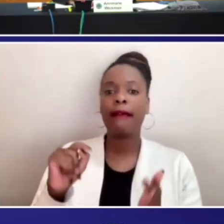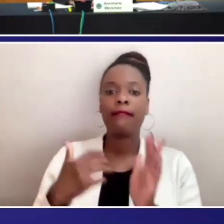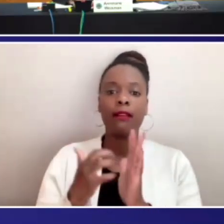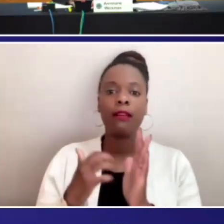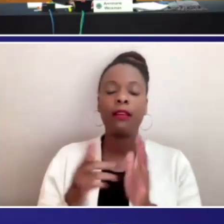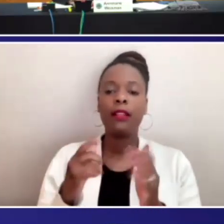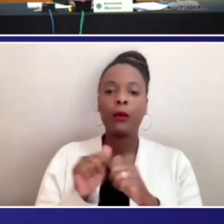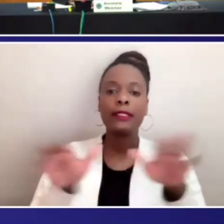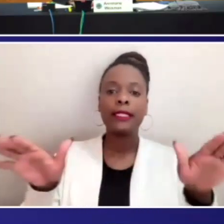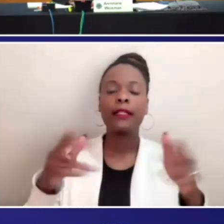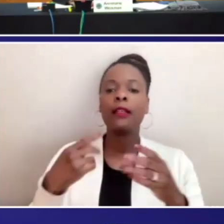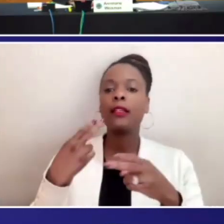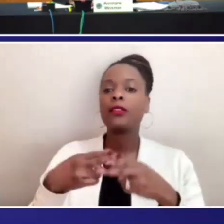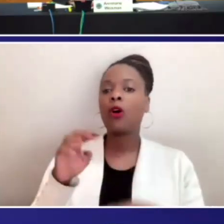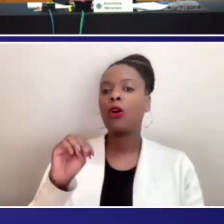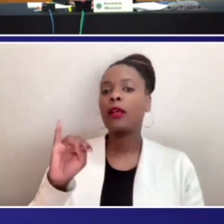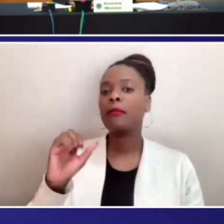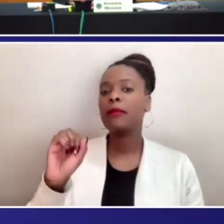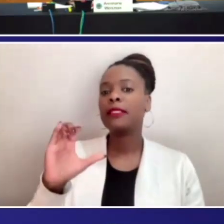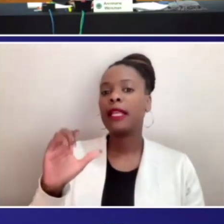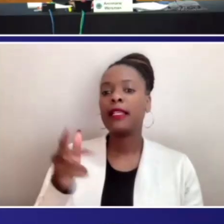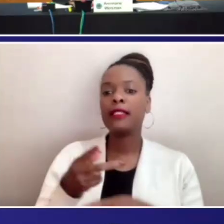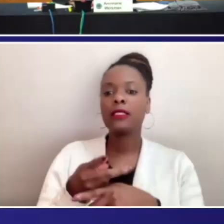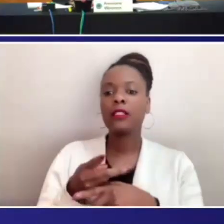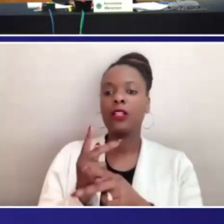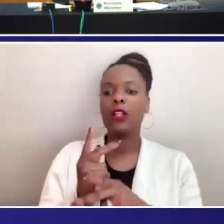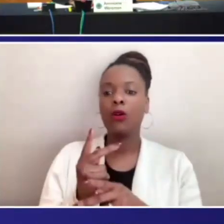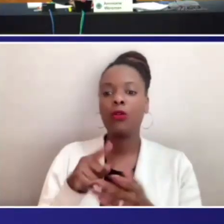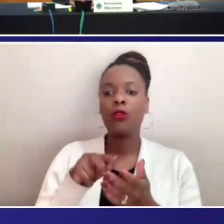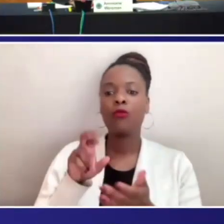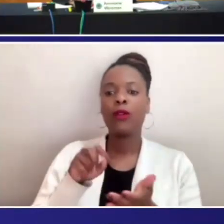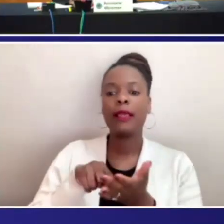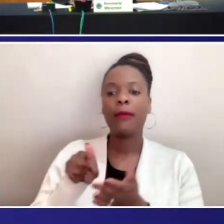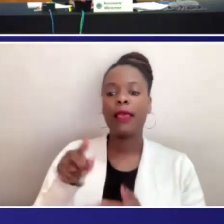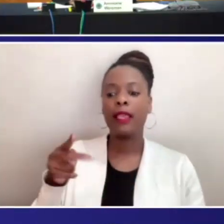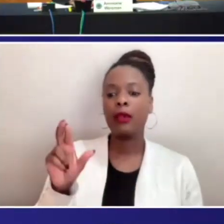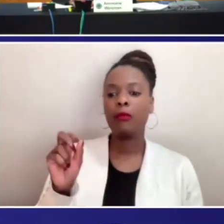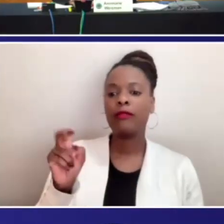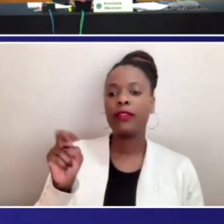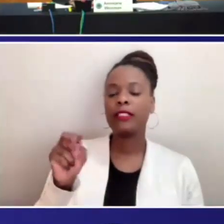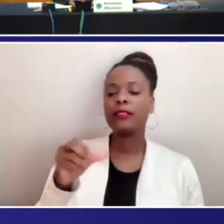Miscellaneous Loan Repayment Provisions and Public Service Loan Forgiveness, Regulatory Section 210.